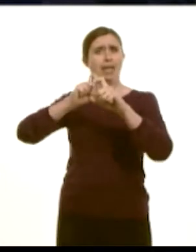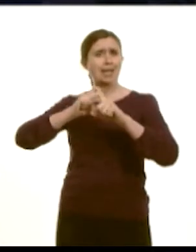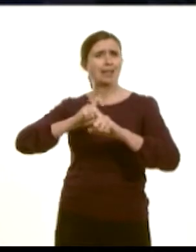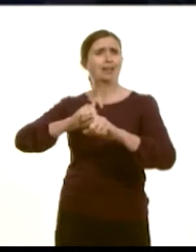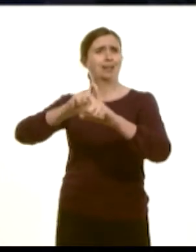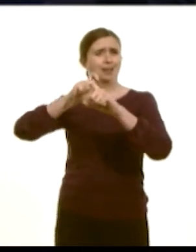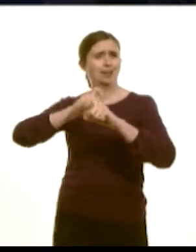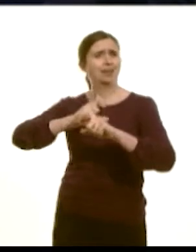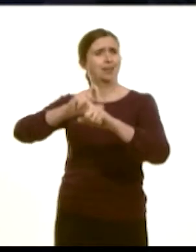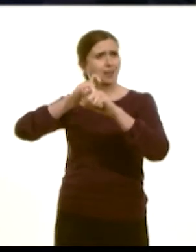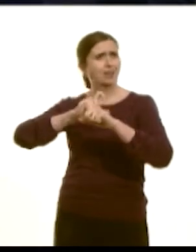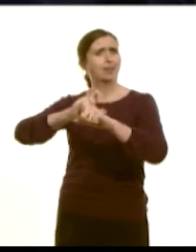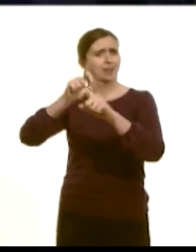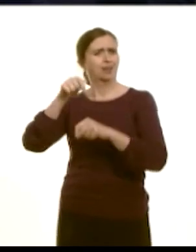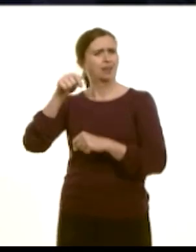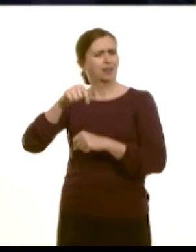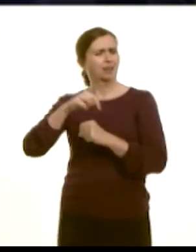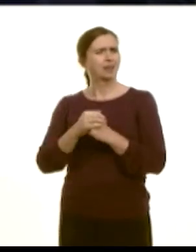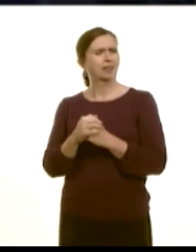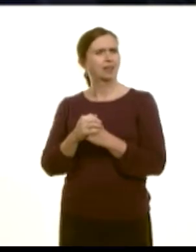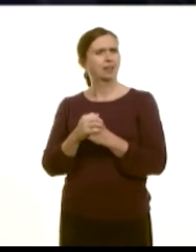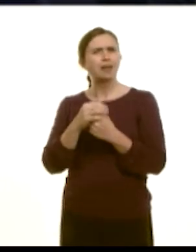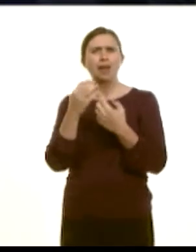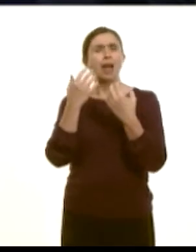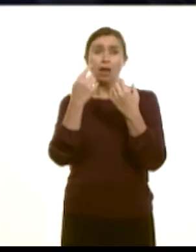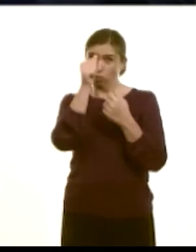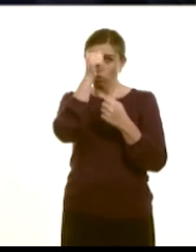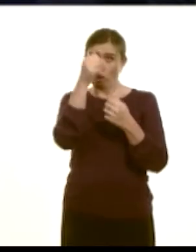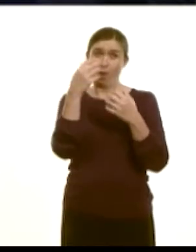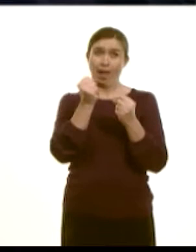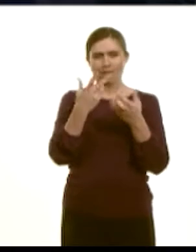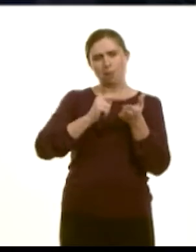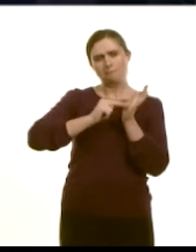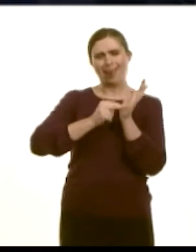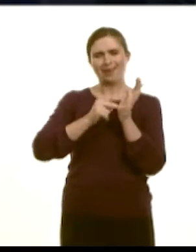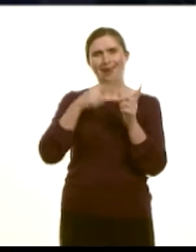As you know, there are a number of opencast planning applications in the Glynneath area.